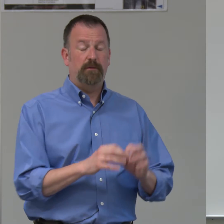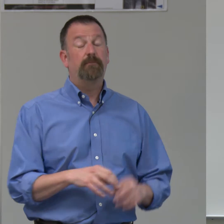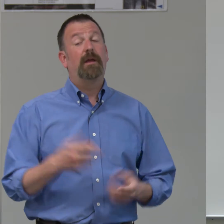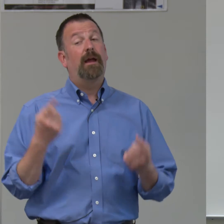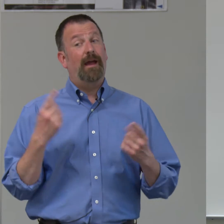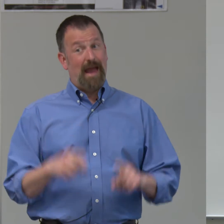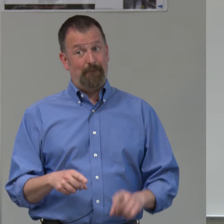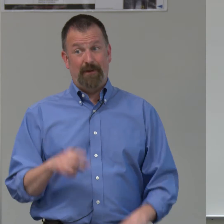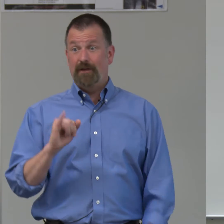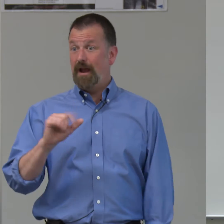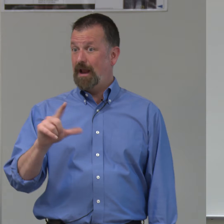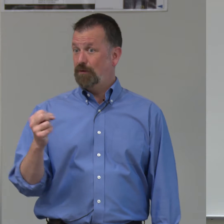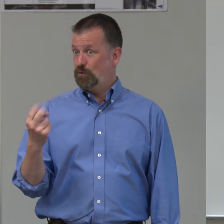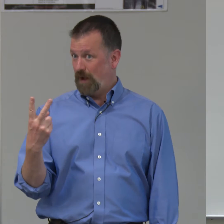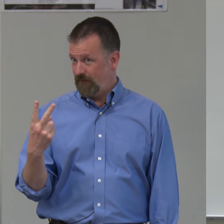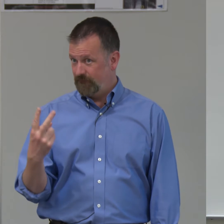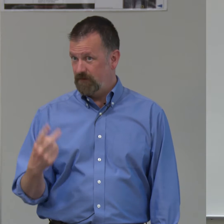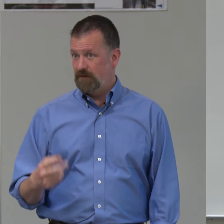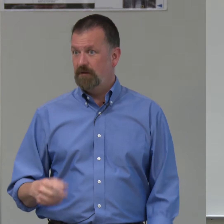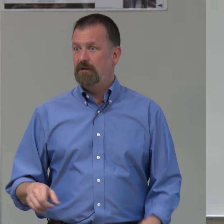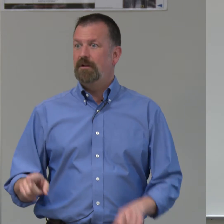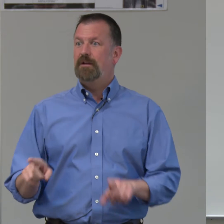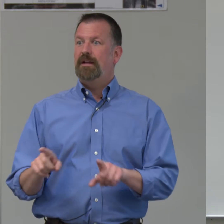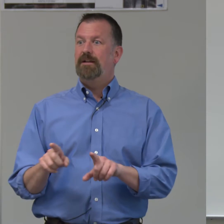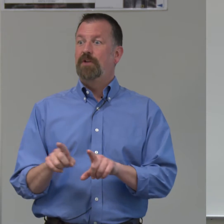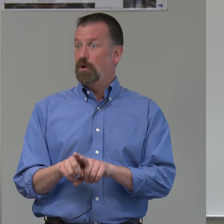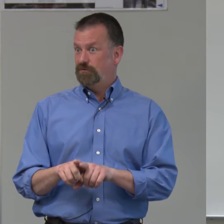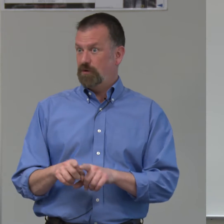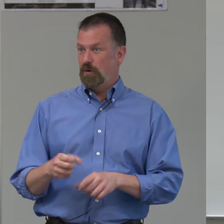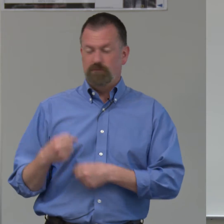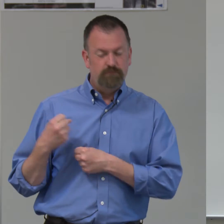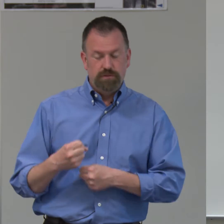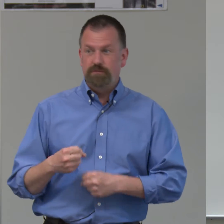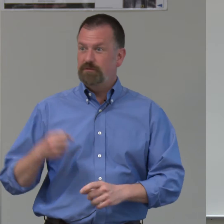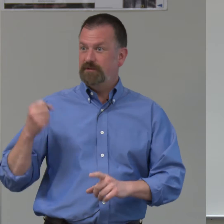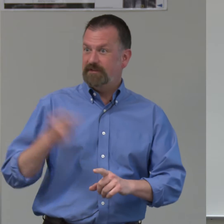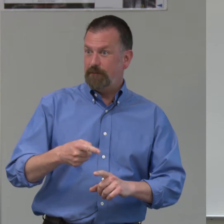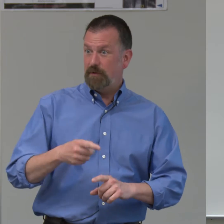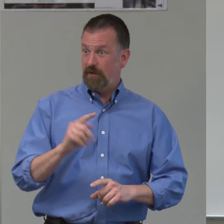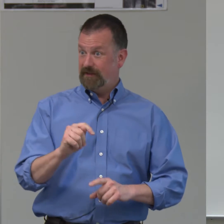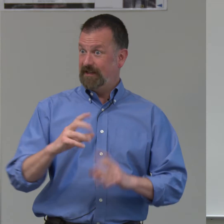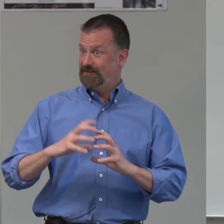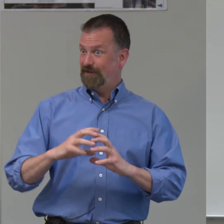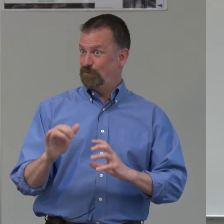IL-12, it turns out, is also very stimulatory to the T cells